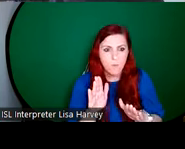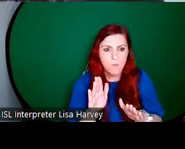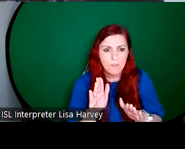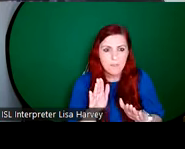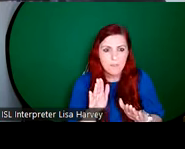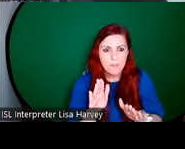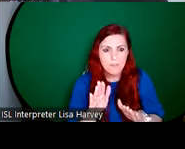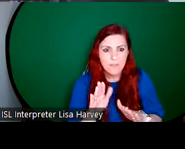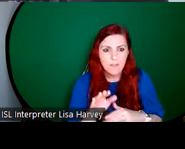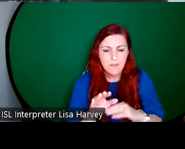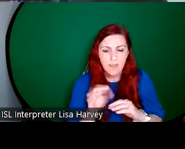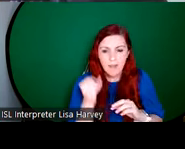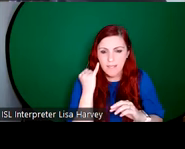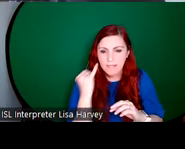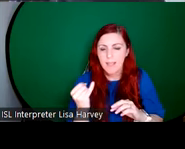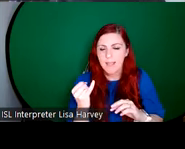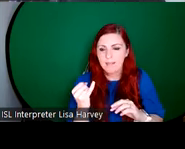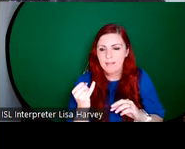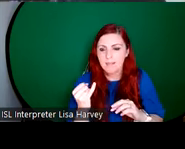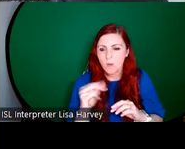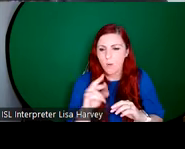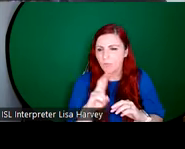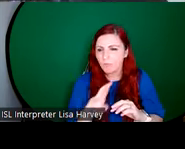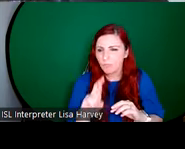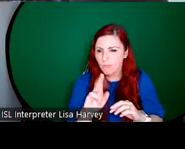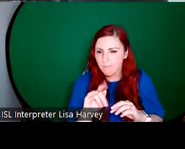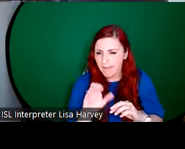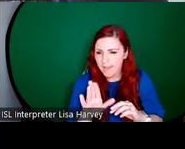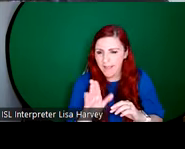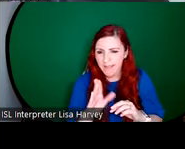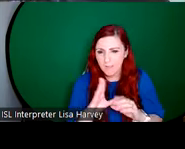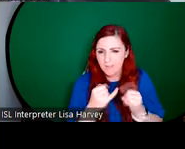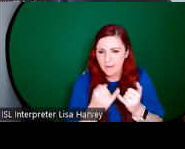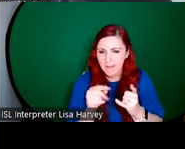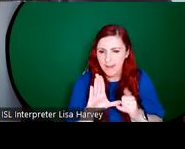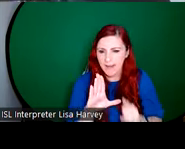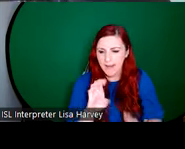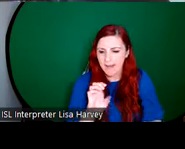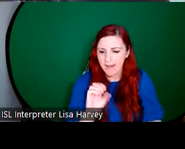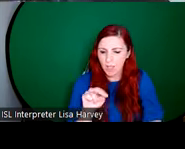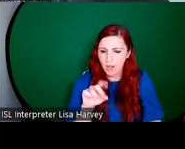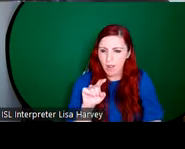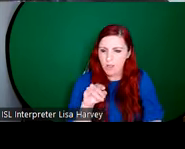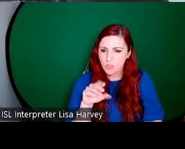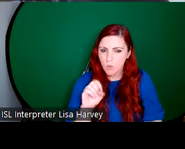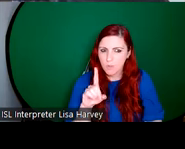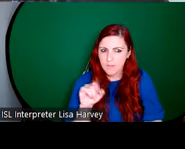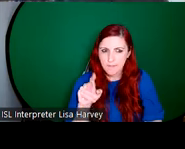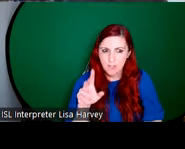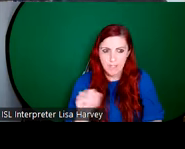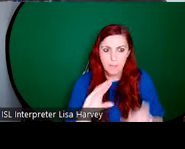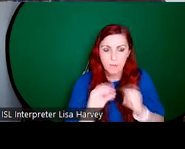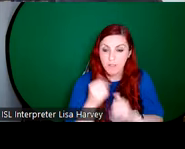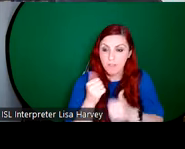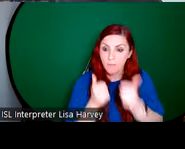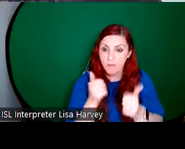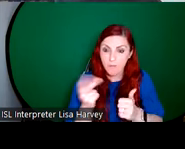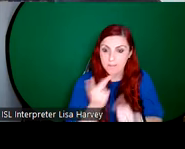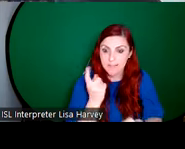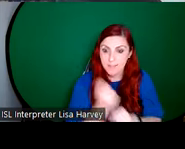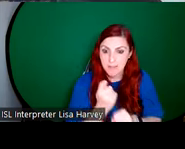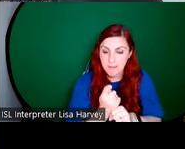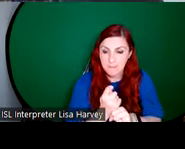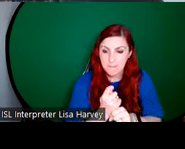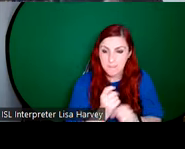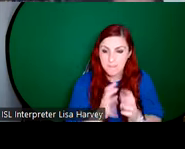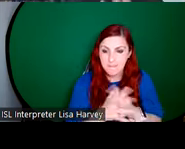Renaissance masters like Raphael, and Leonardo da Vinci. And so we have the